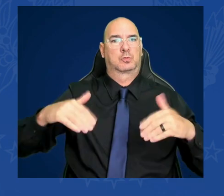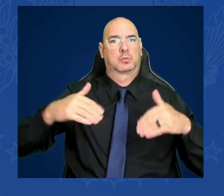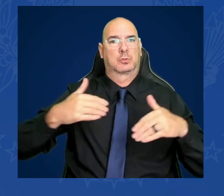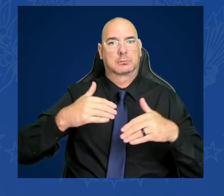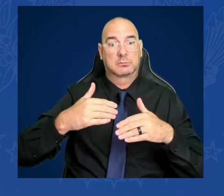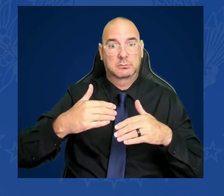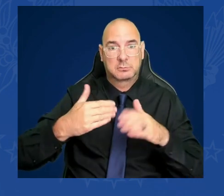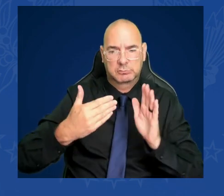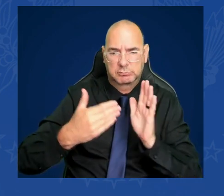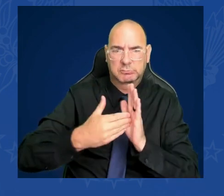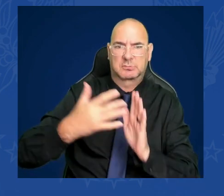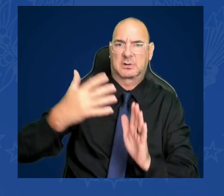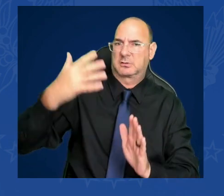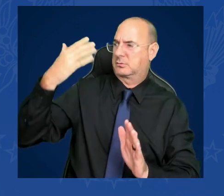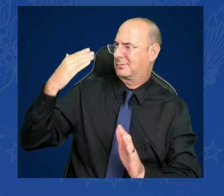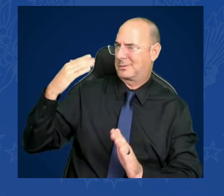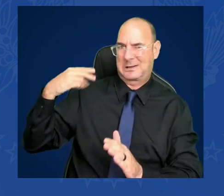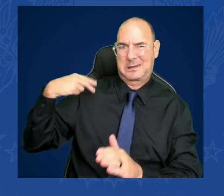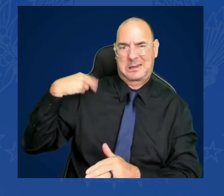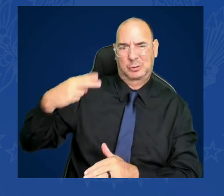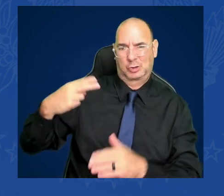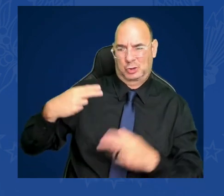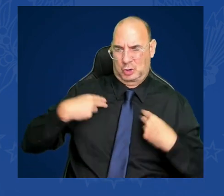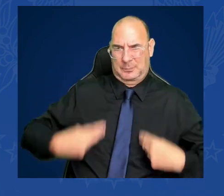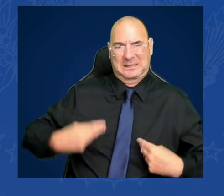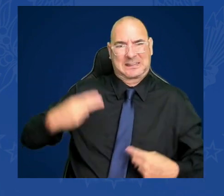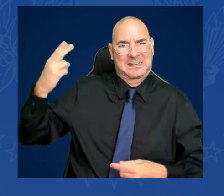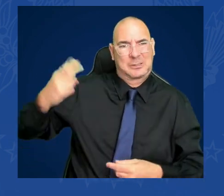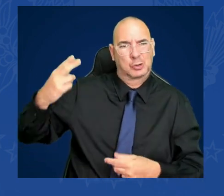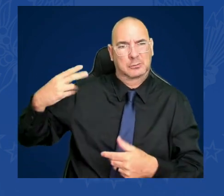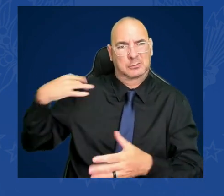to have a period of relative peace and stability among nations.